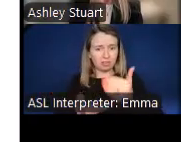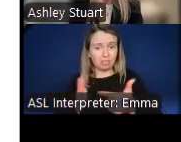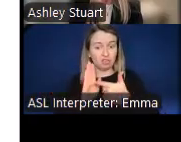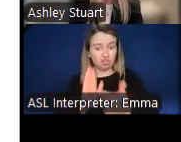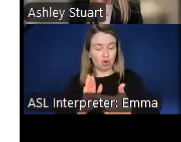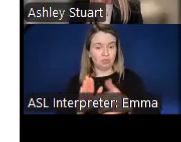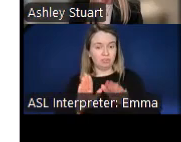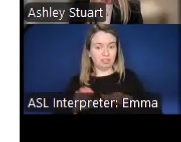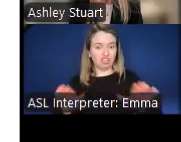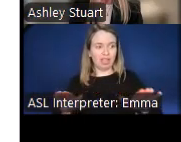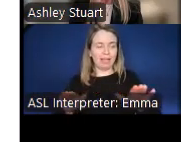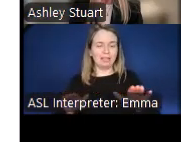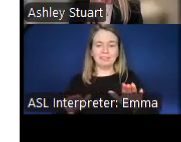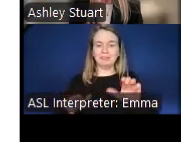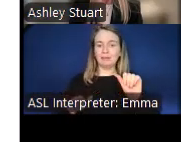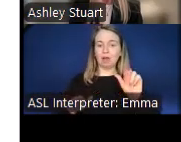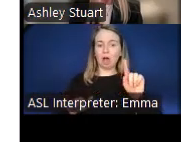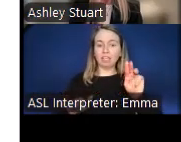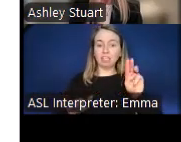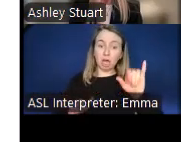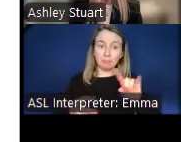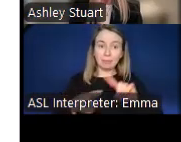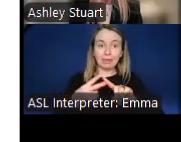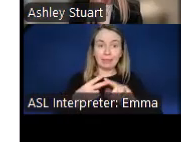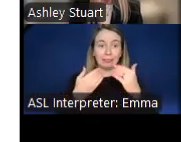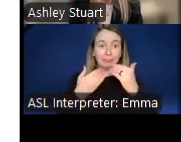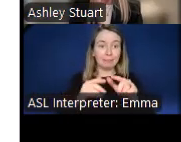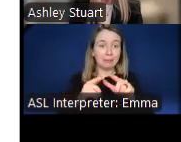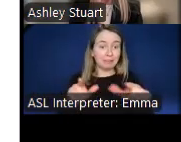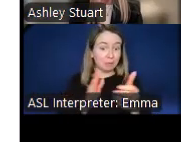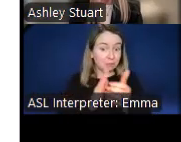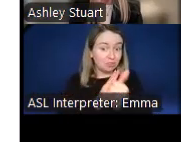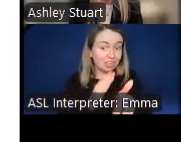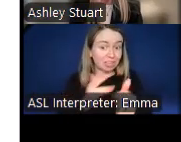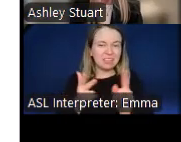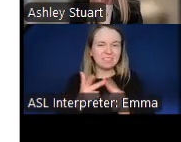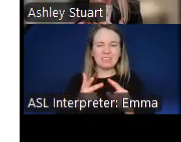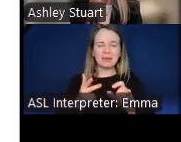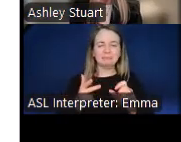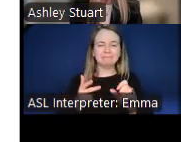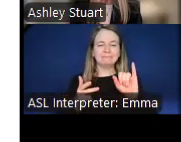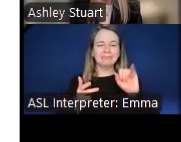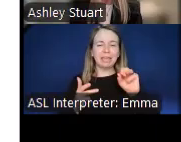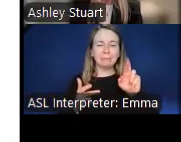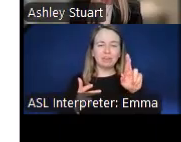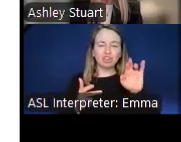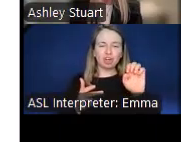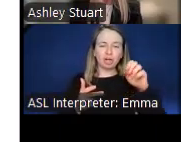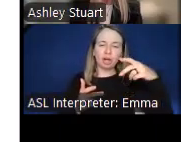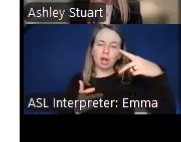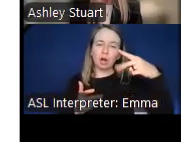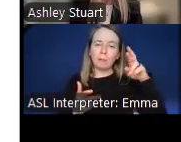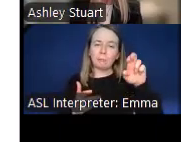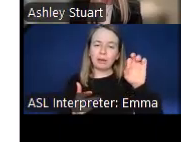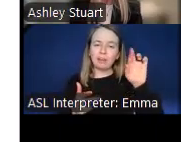Limited language skills and their immature prefrontal cortex, they're not necessarily pathology.